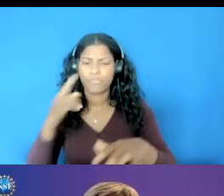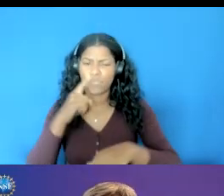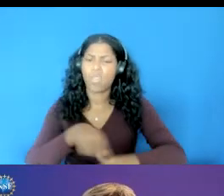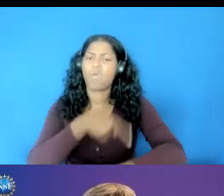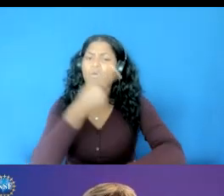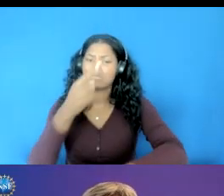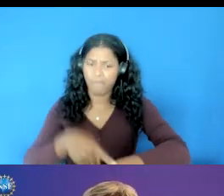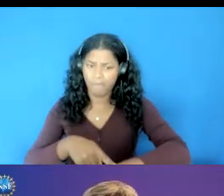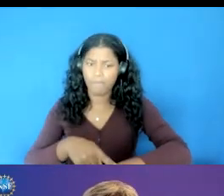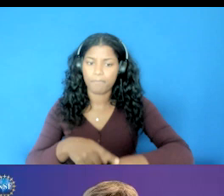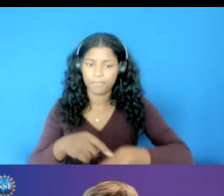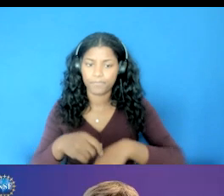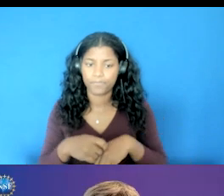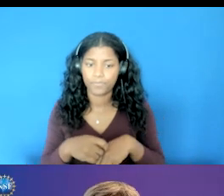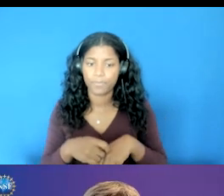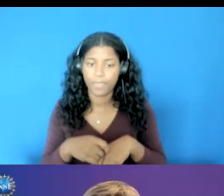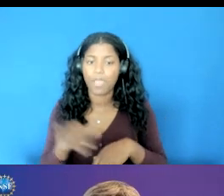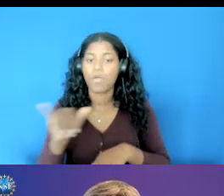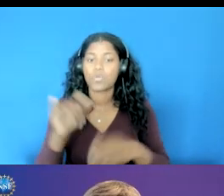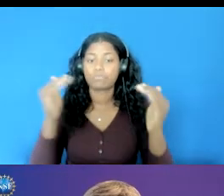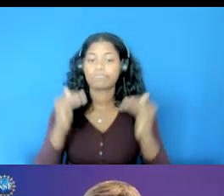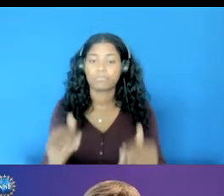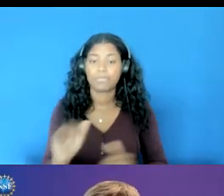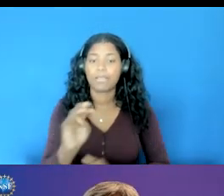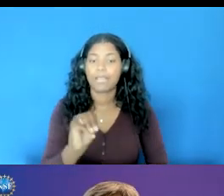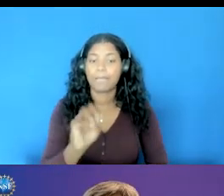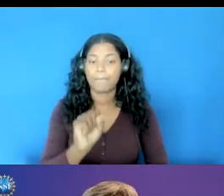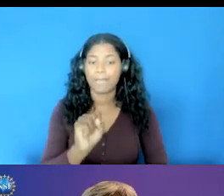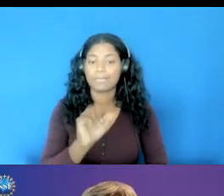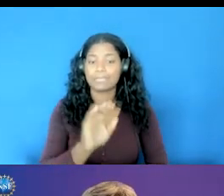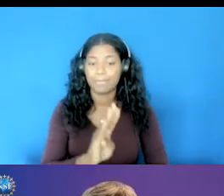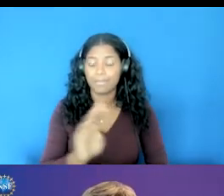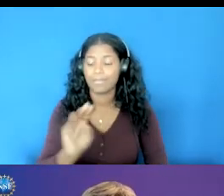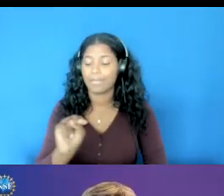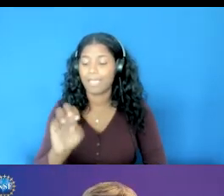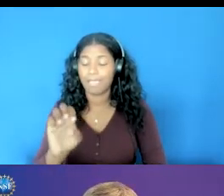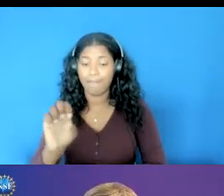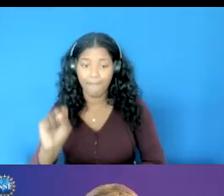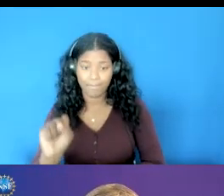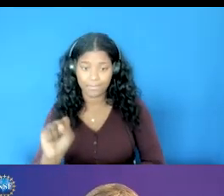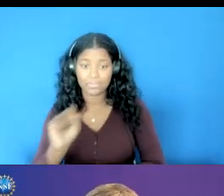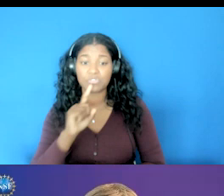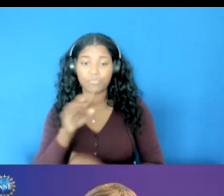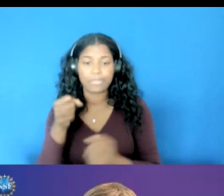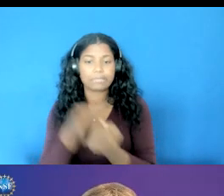The macro systems biology and NEON enabled science support system level research on biosphere processes.